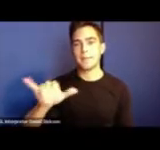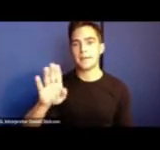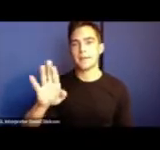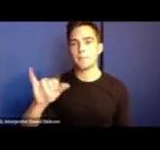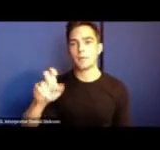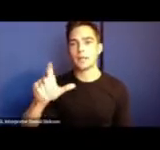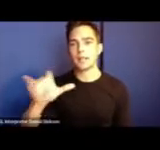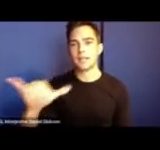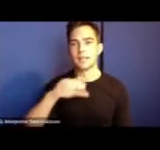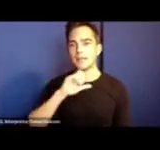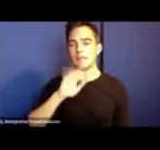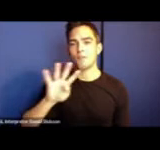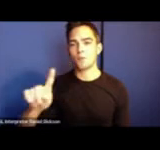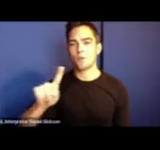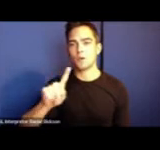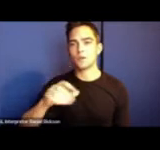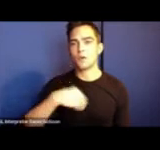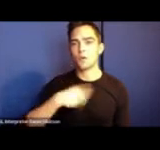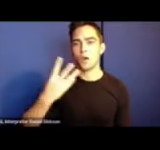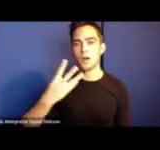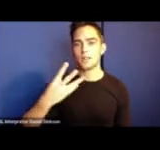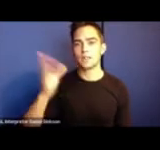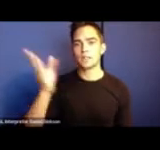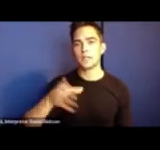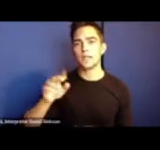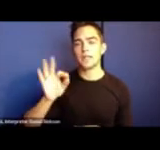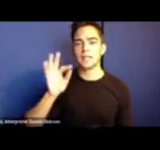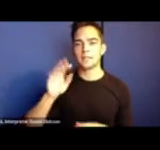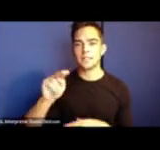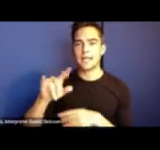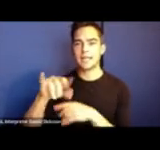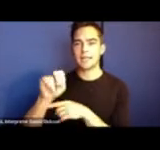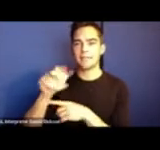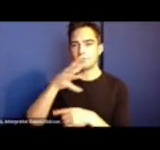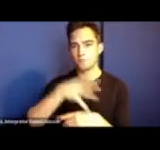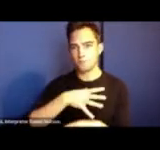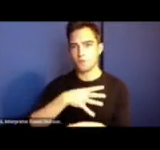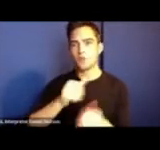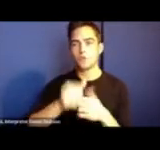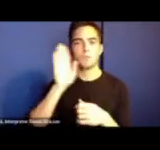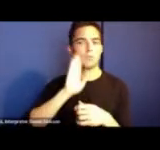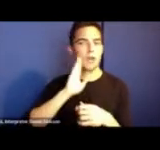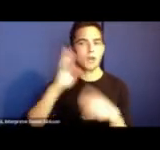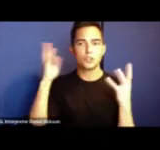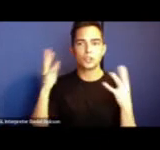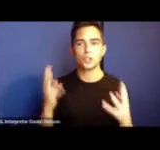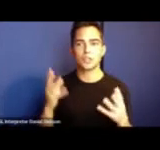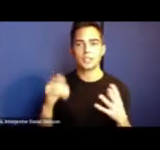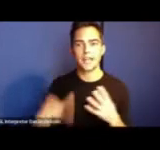41 year old white slash Native American female with brown curly hair that's pulled up in a